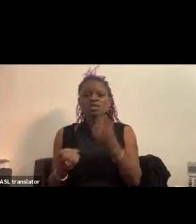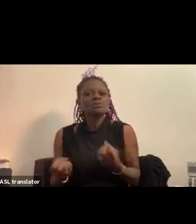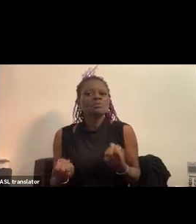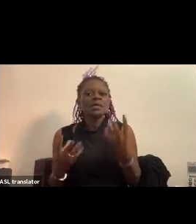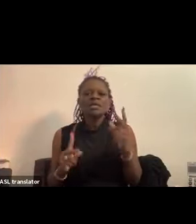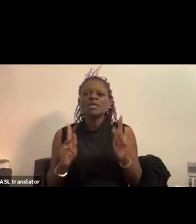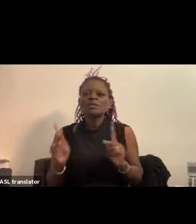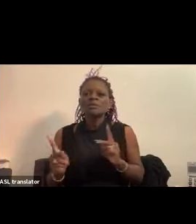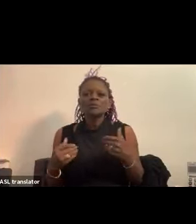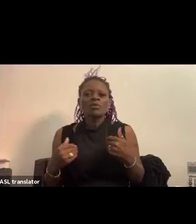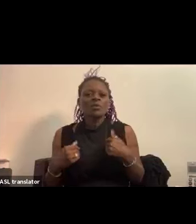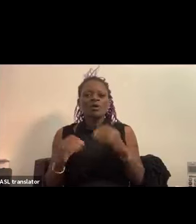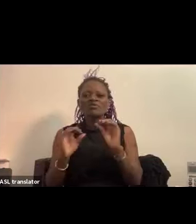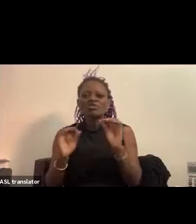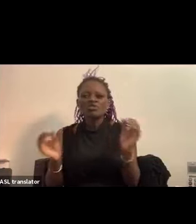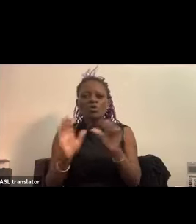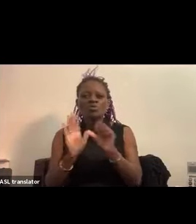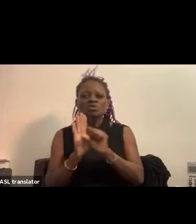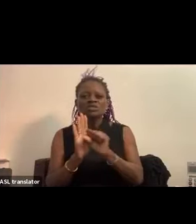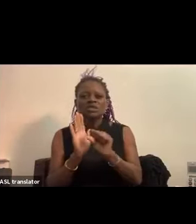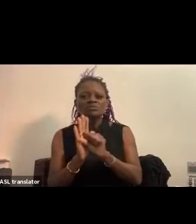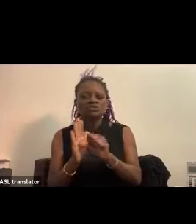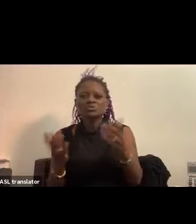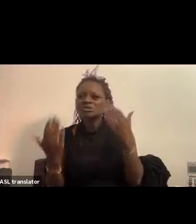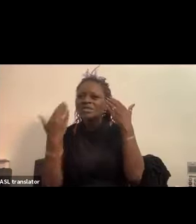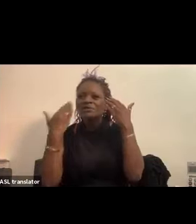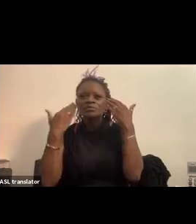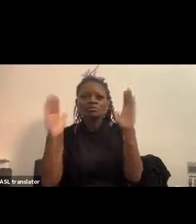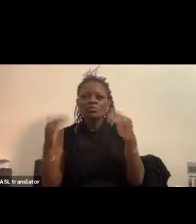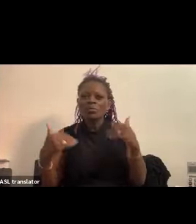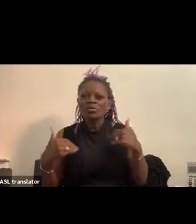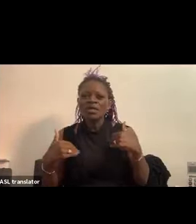they can still pass it on to others who might not have the same mild response.